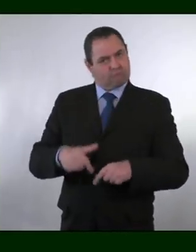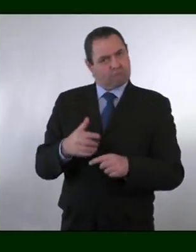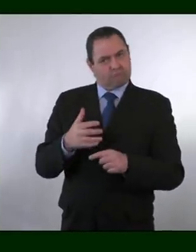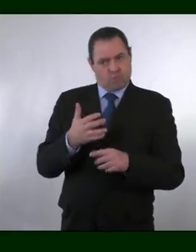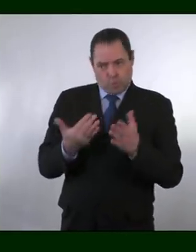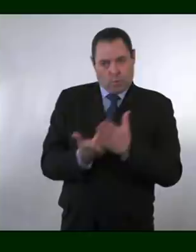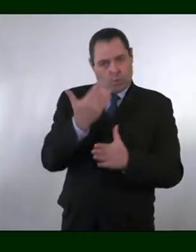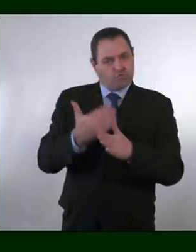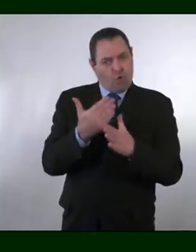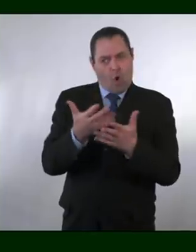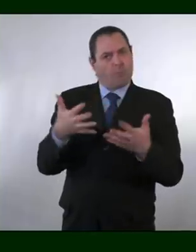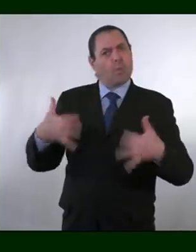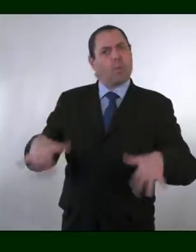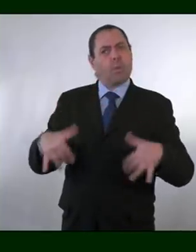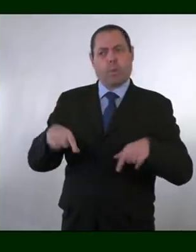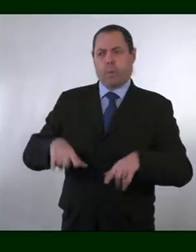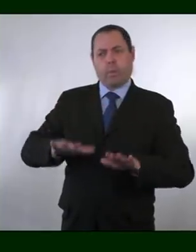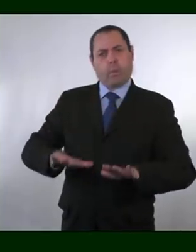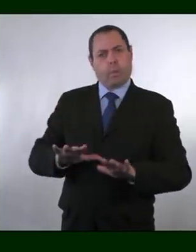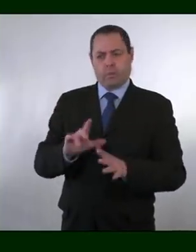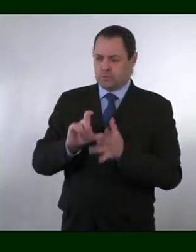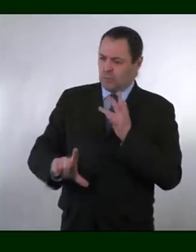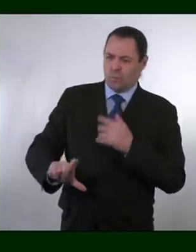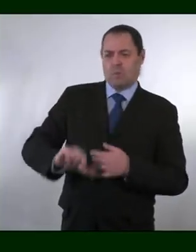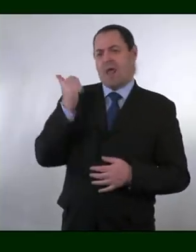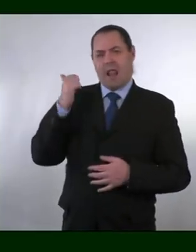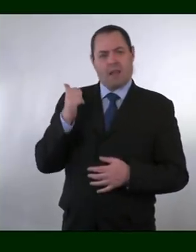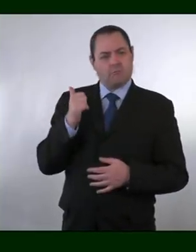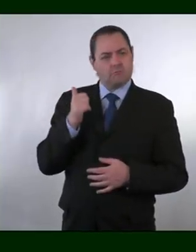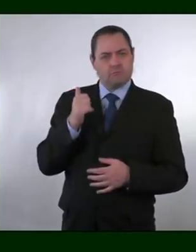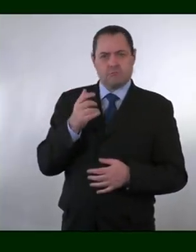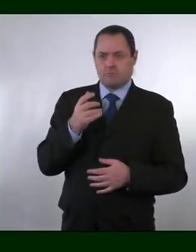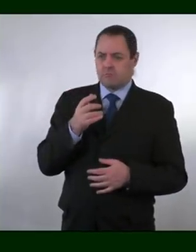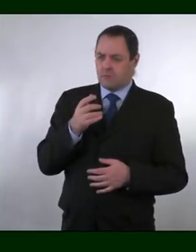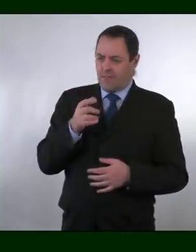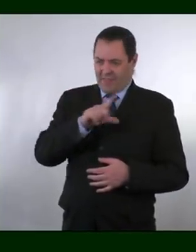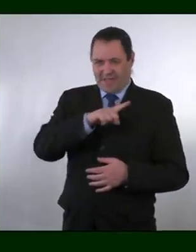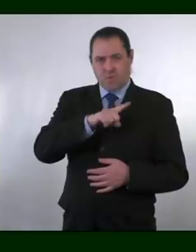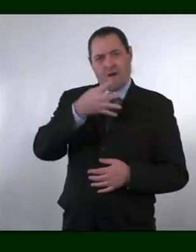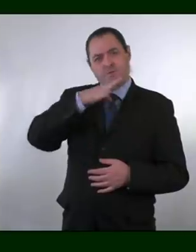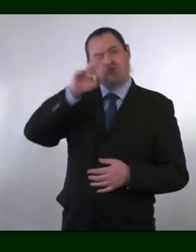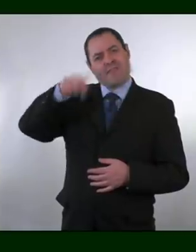and new jobs in particular, that has meant that 400,000 children have been lifted out of poverty